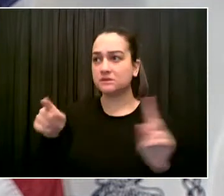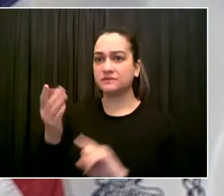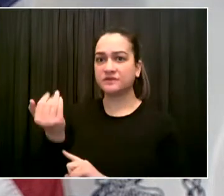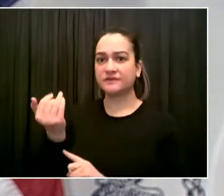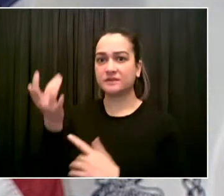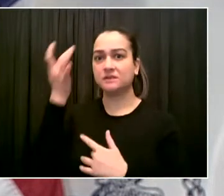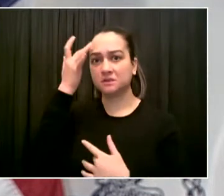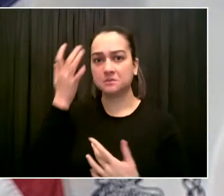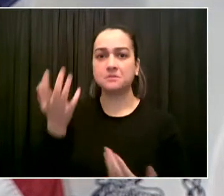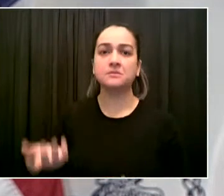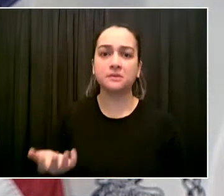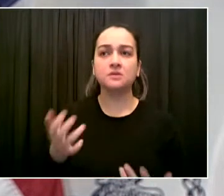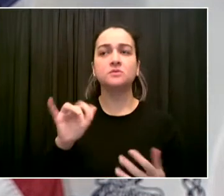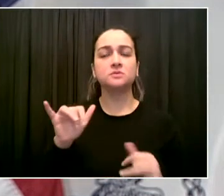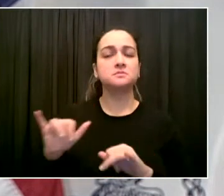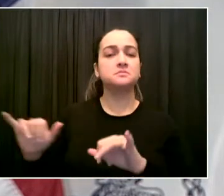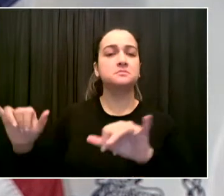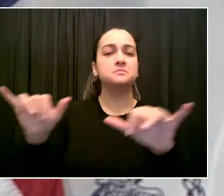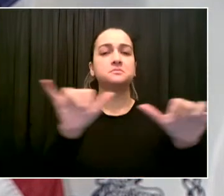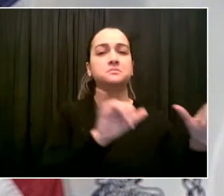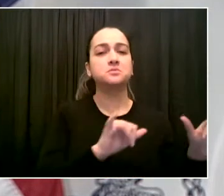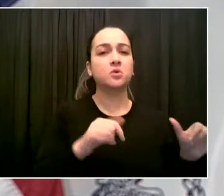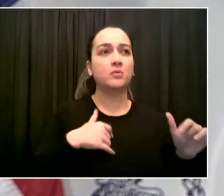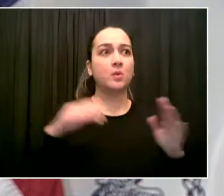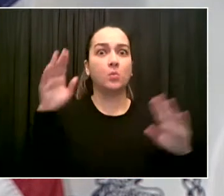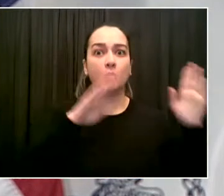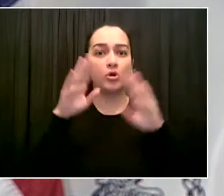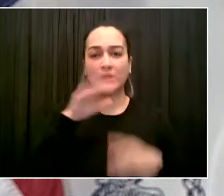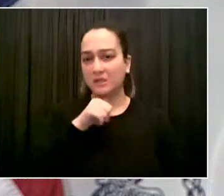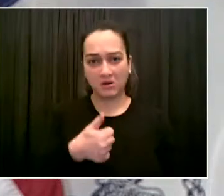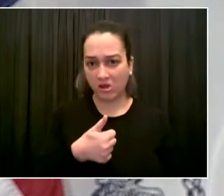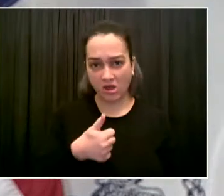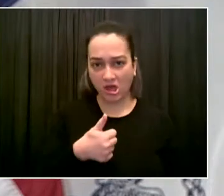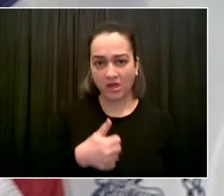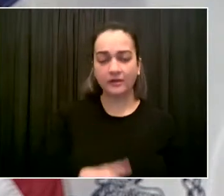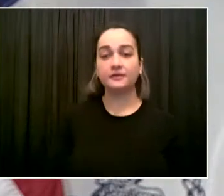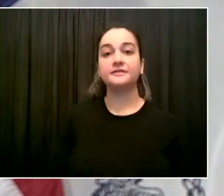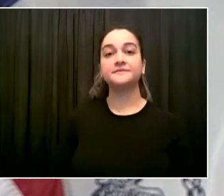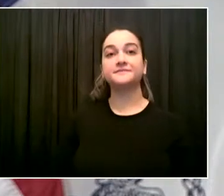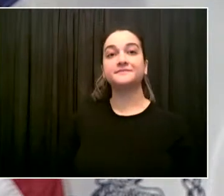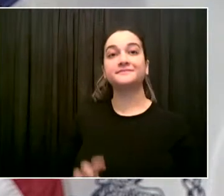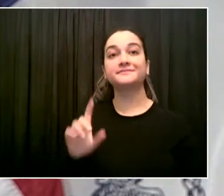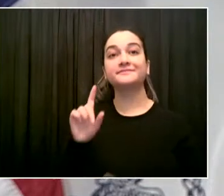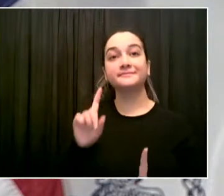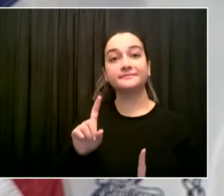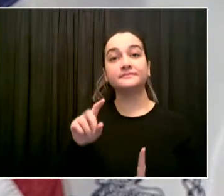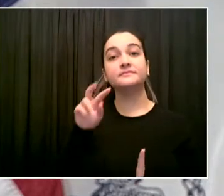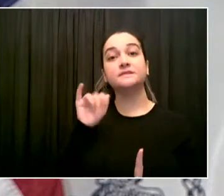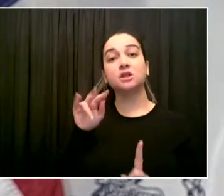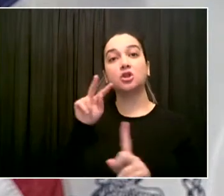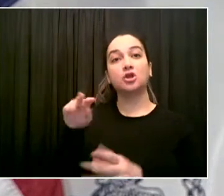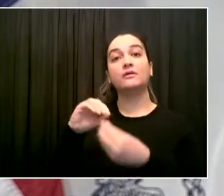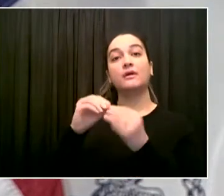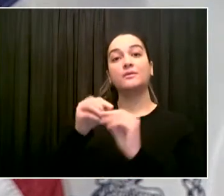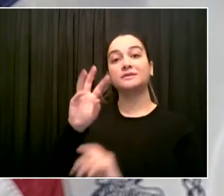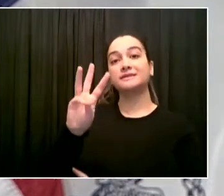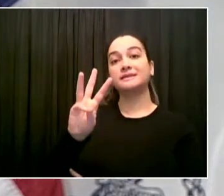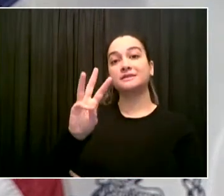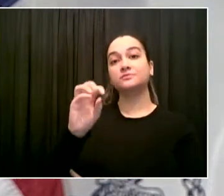GOLD STANDARD. I AM HOPEFUL